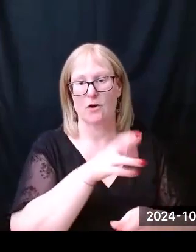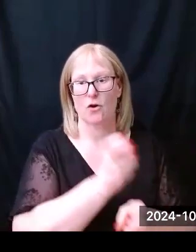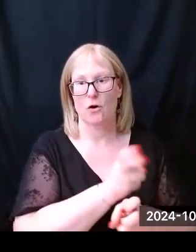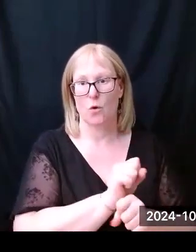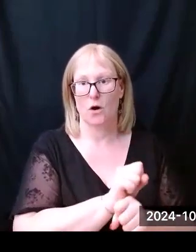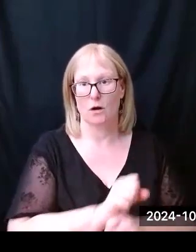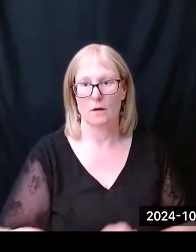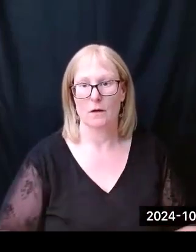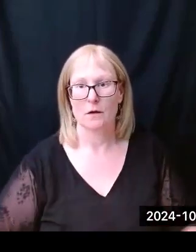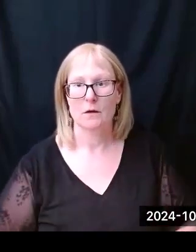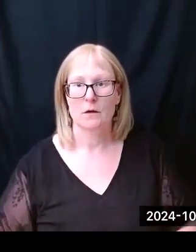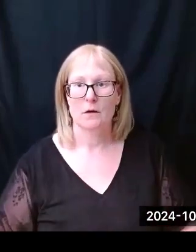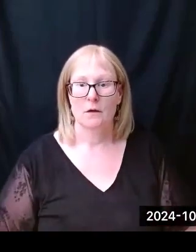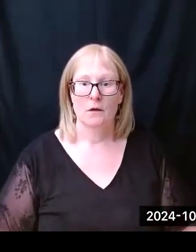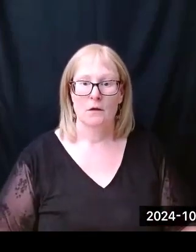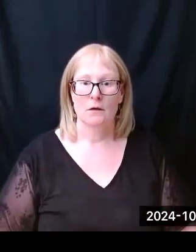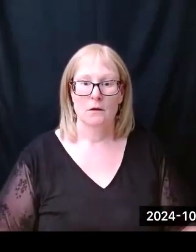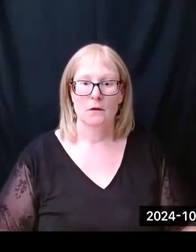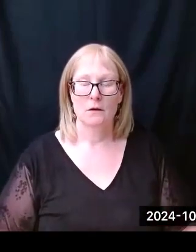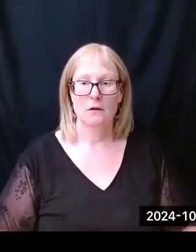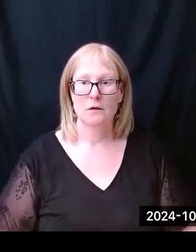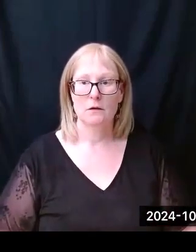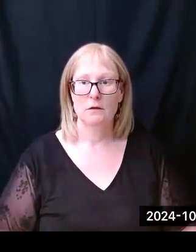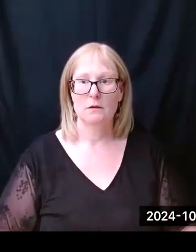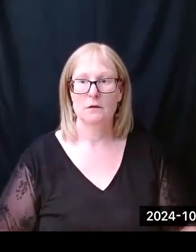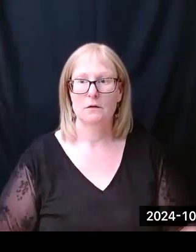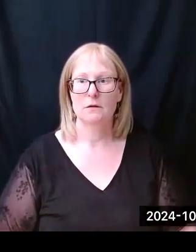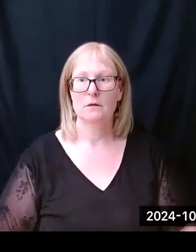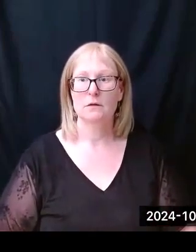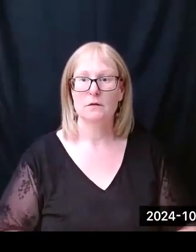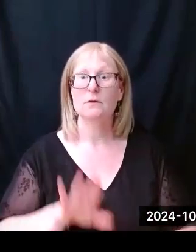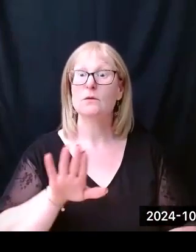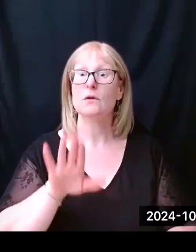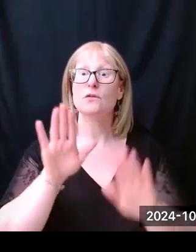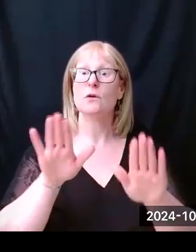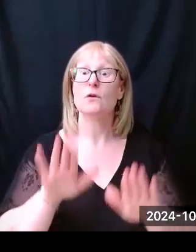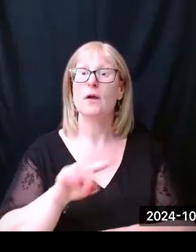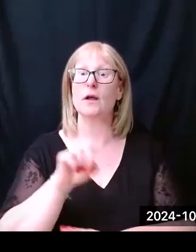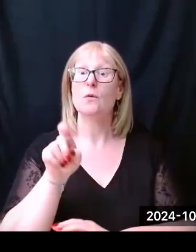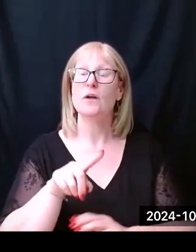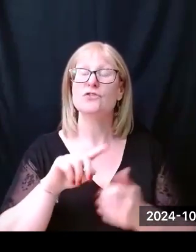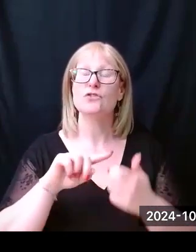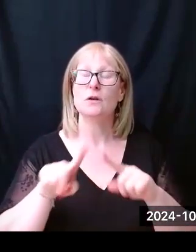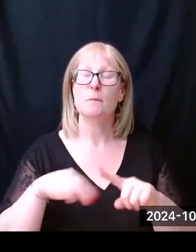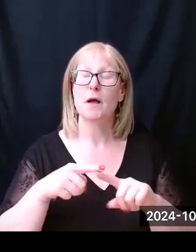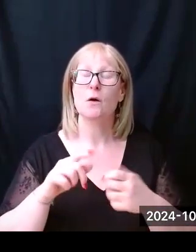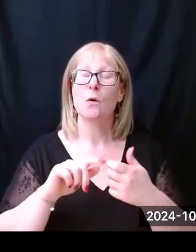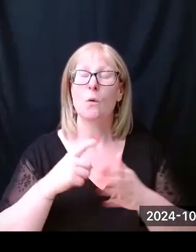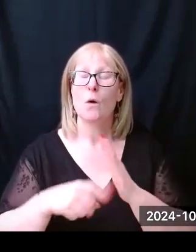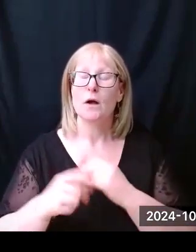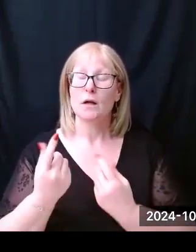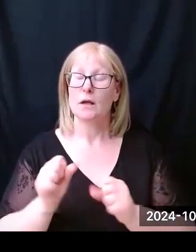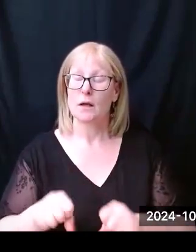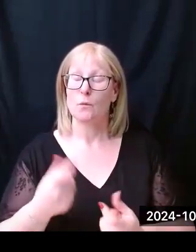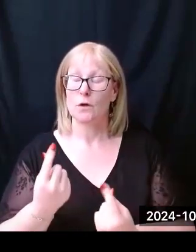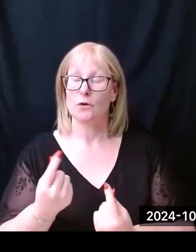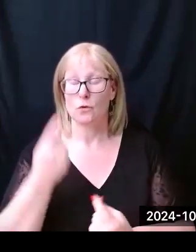A couple other have come in. So there was a great question about what can we do for parents who have experienced their own toxic stress.